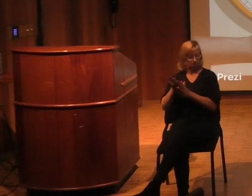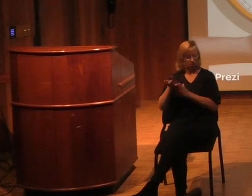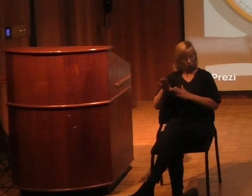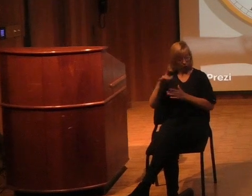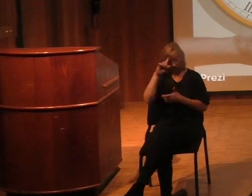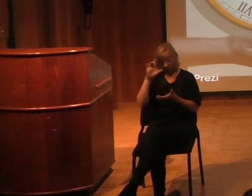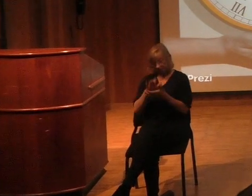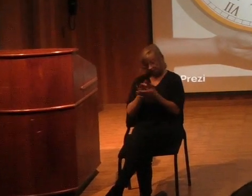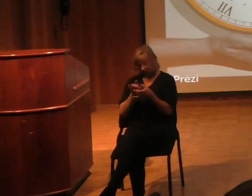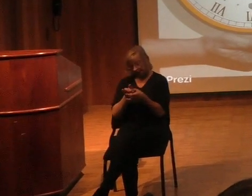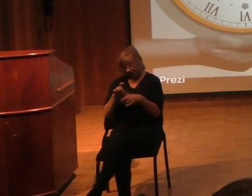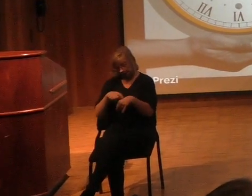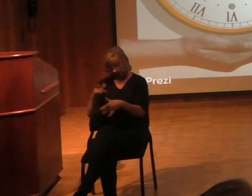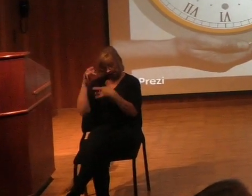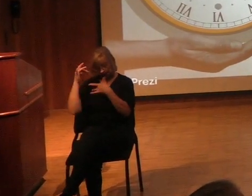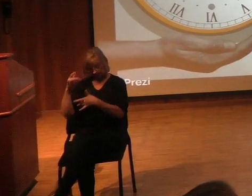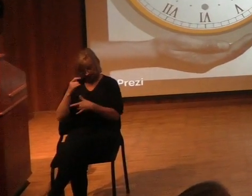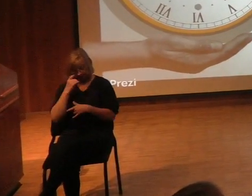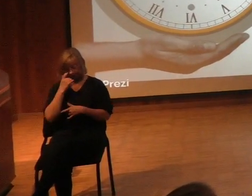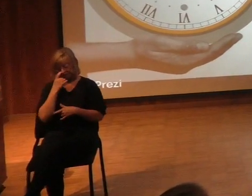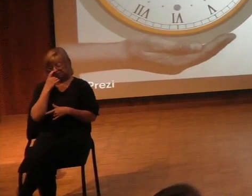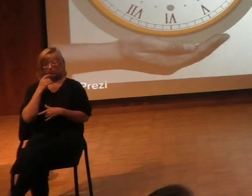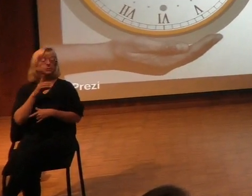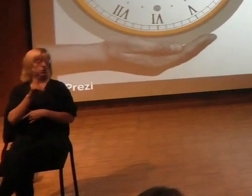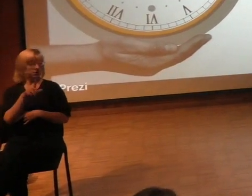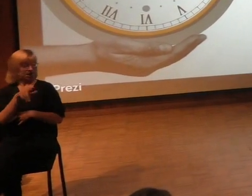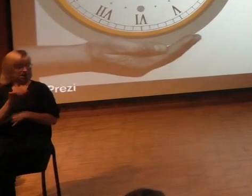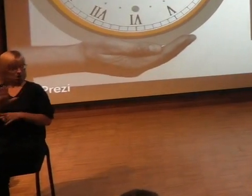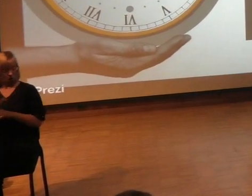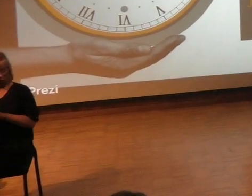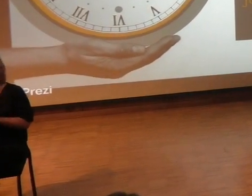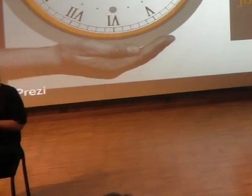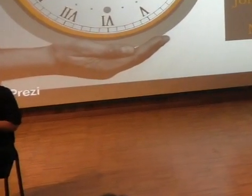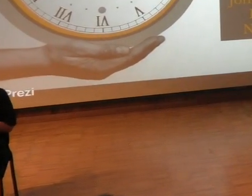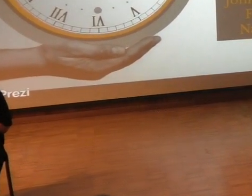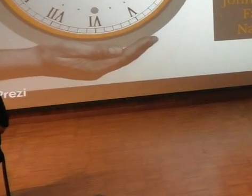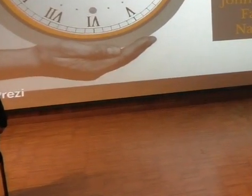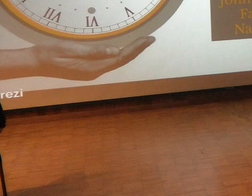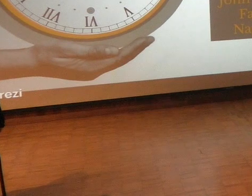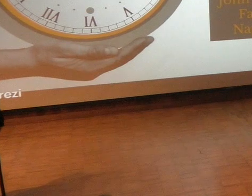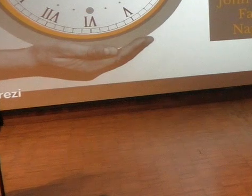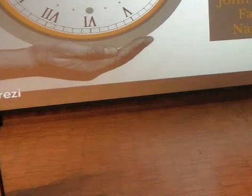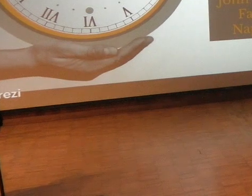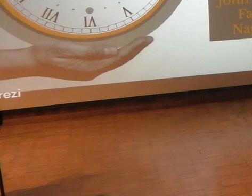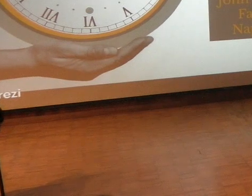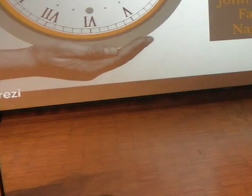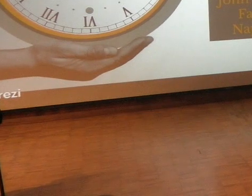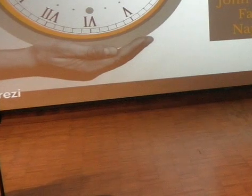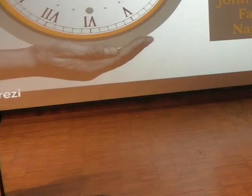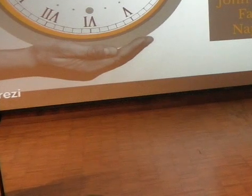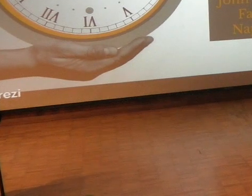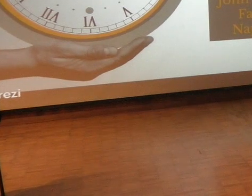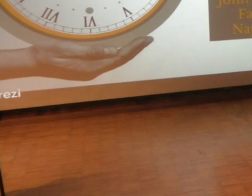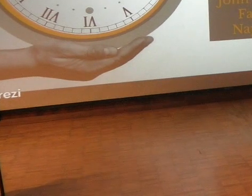Right, so she asked about Dana's own consciousness and whether or not she's aware of this, of the--